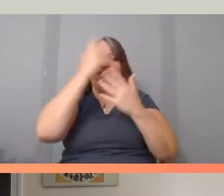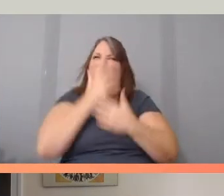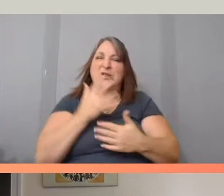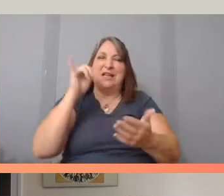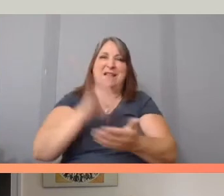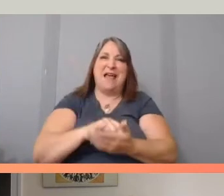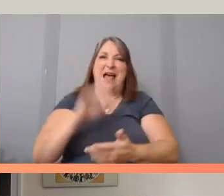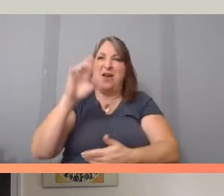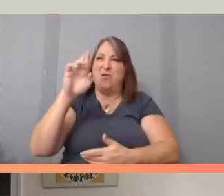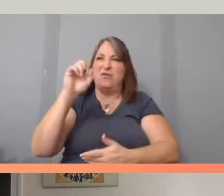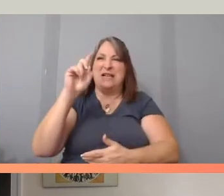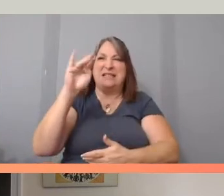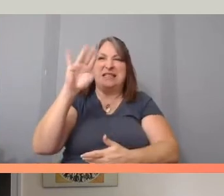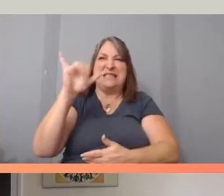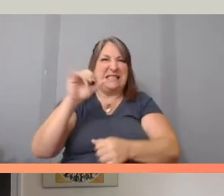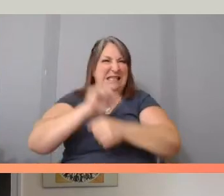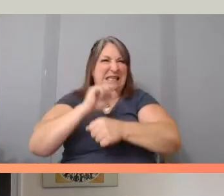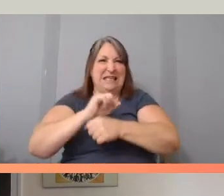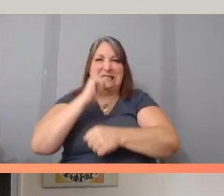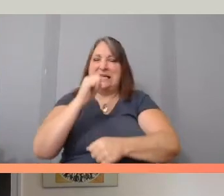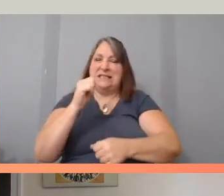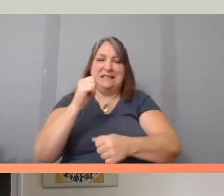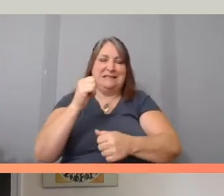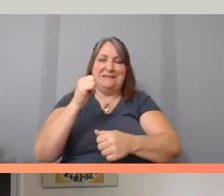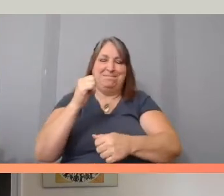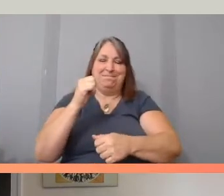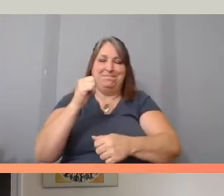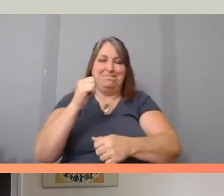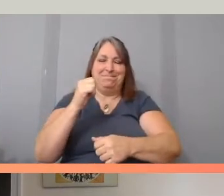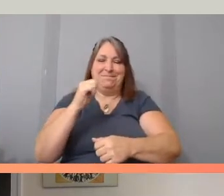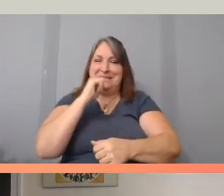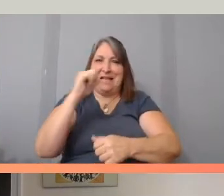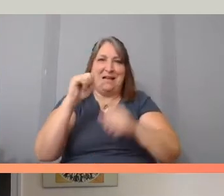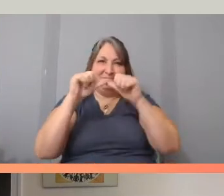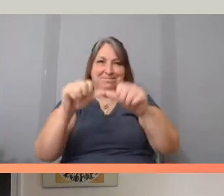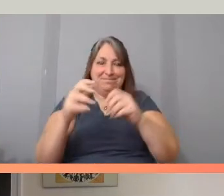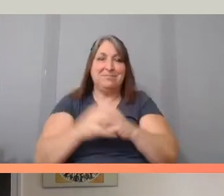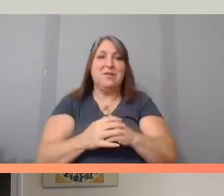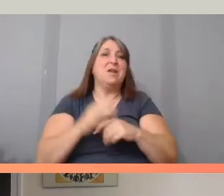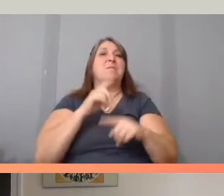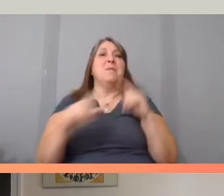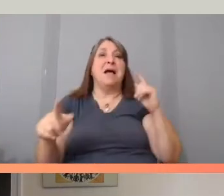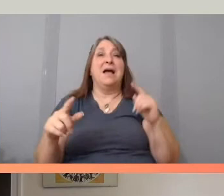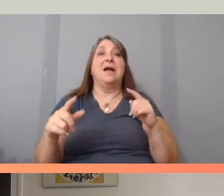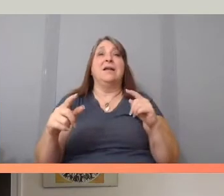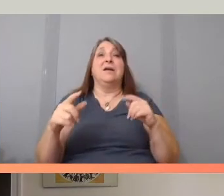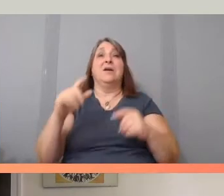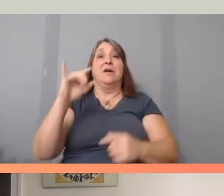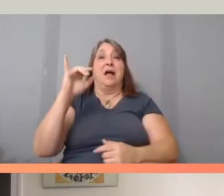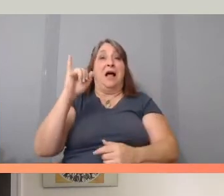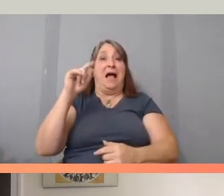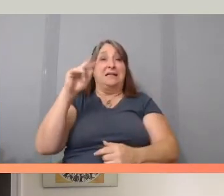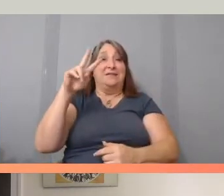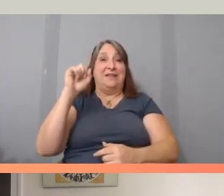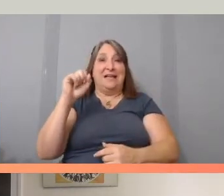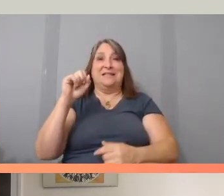And, you know, got support from ITVS from Latino Public Broadcasting, got distributed on Independent Lens and PBS home video.